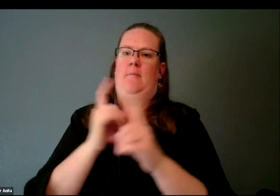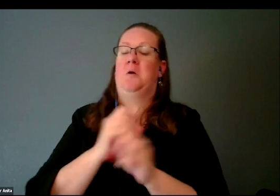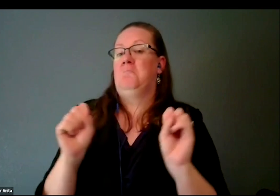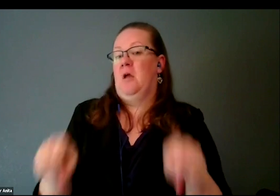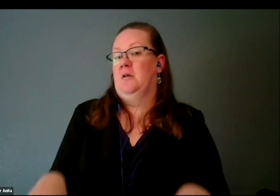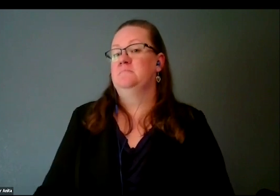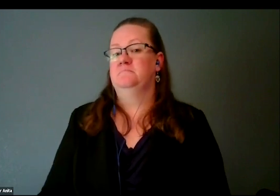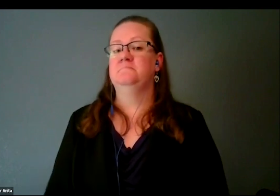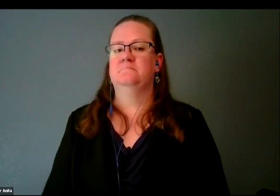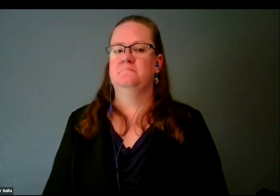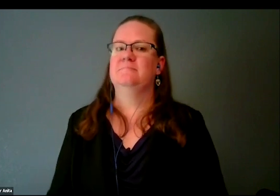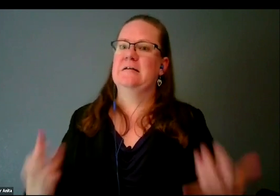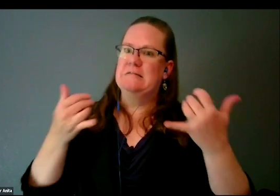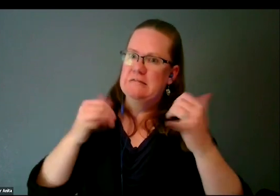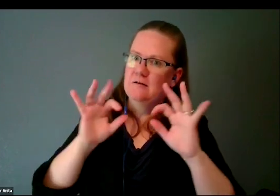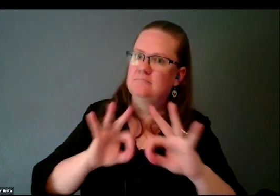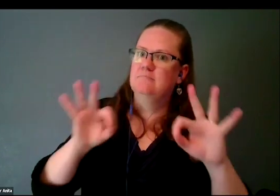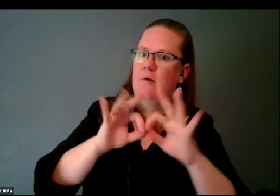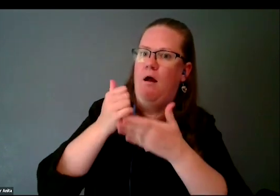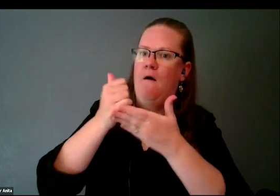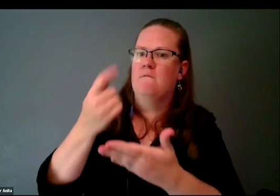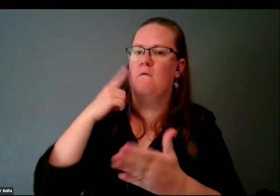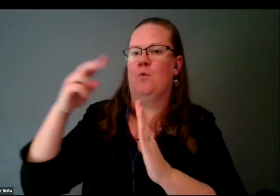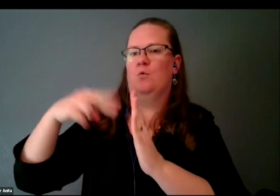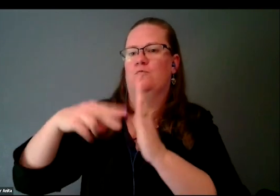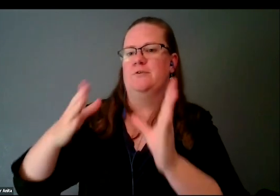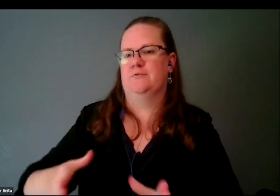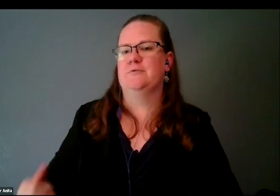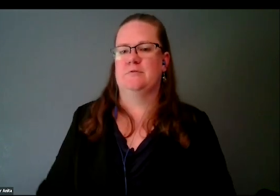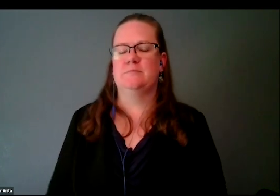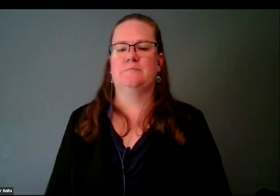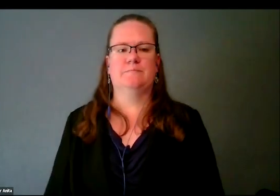and still meaningful for readers."